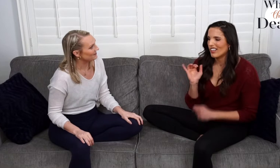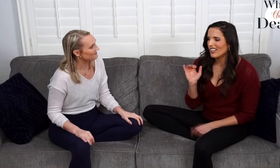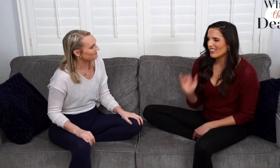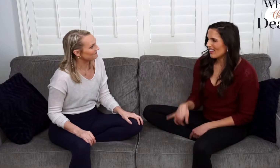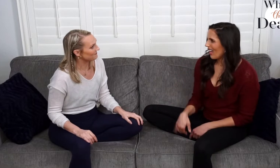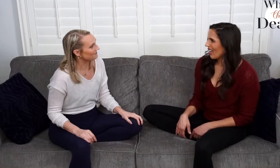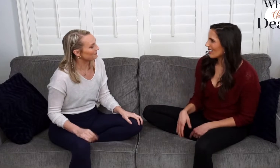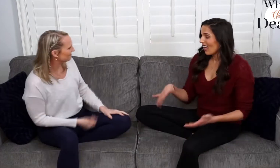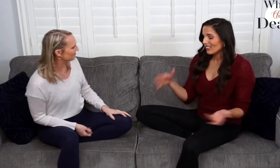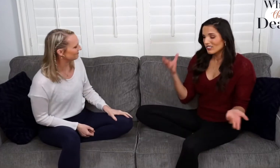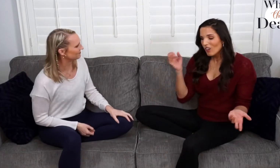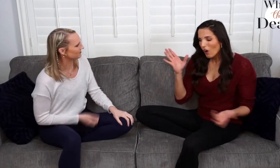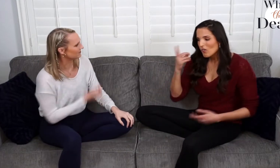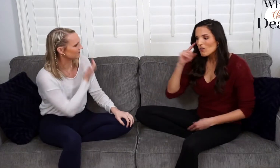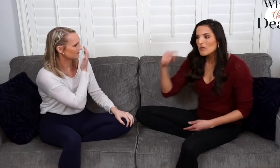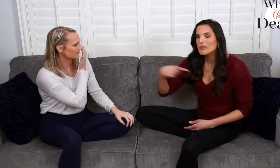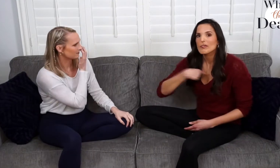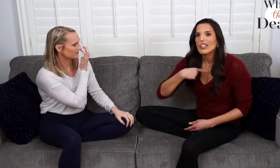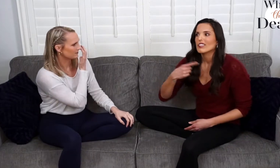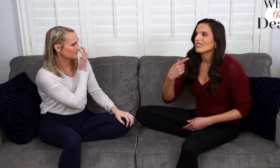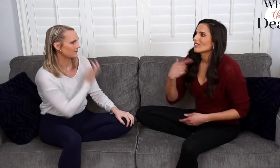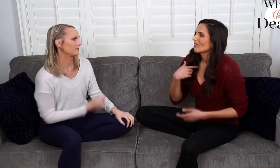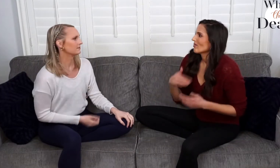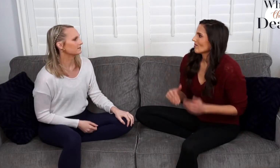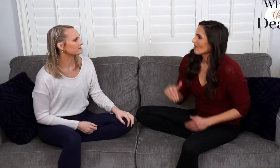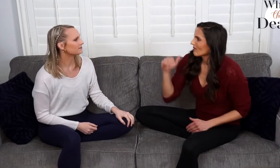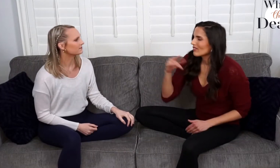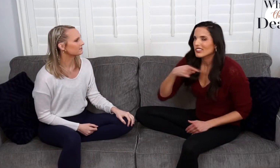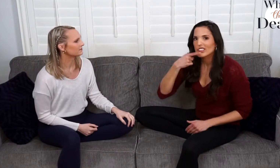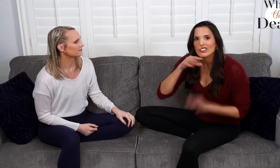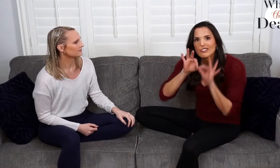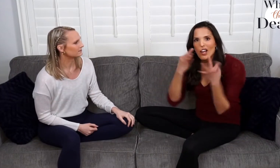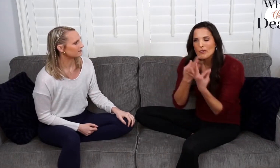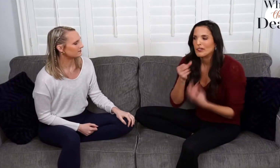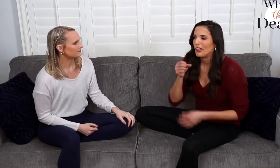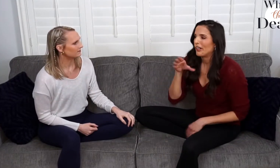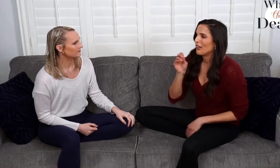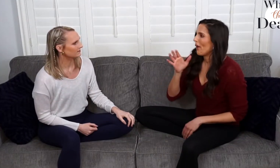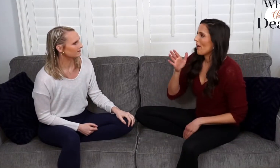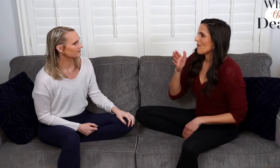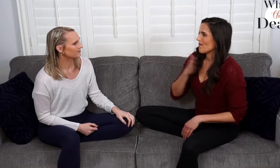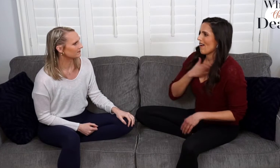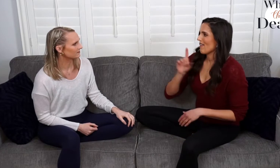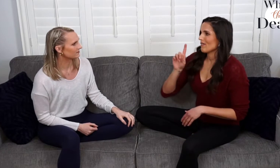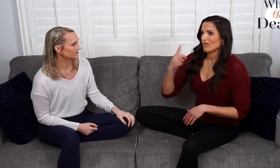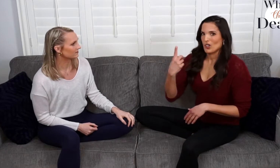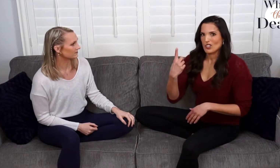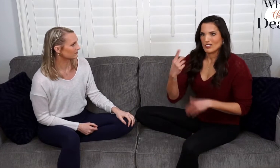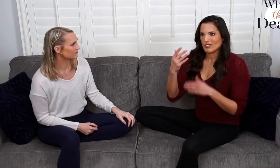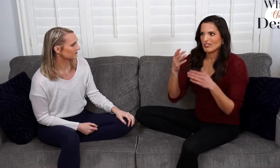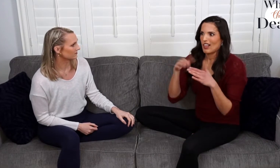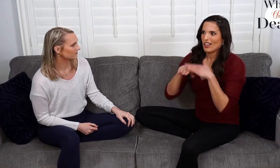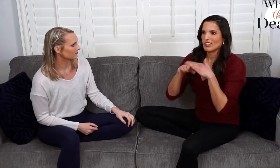I never thought about it like that and for me growing up in a hearing family. So my first access